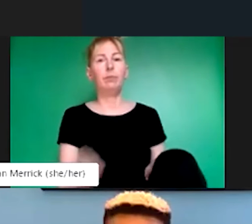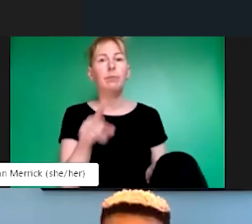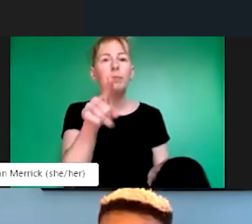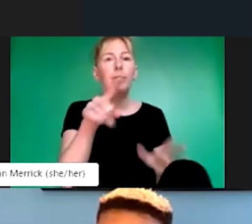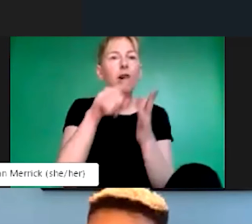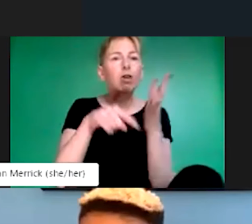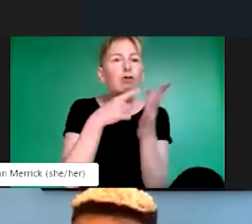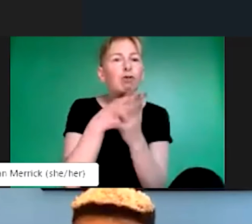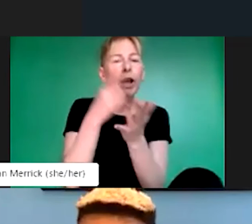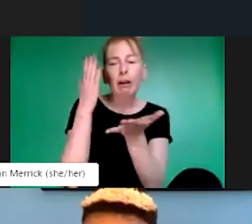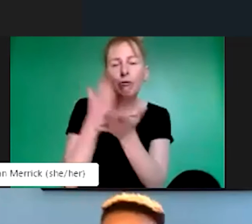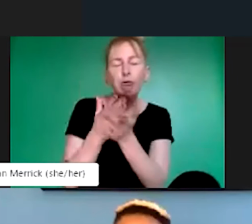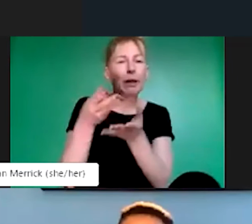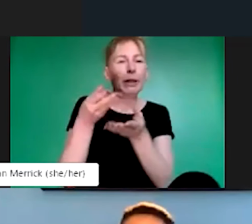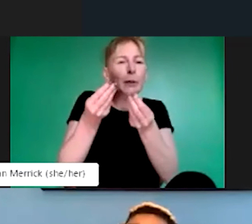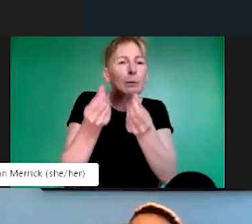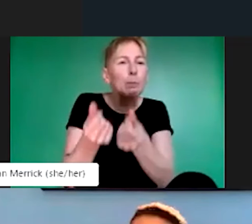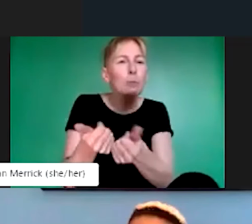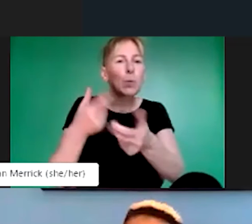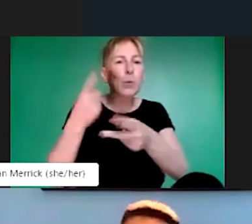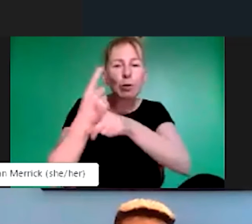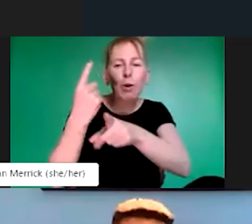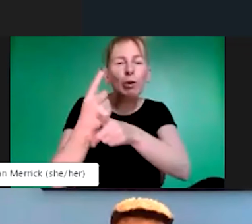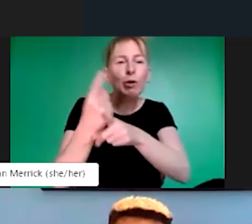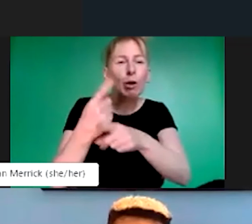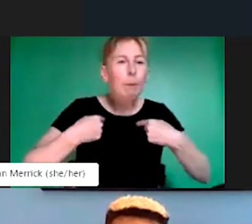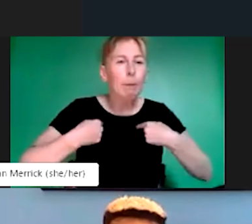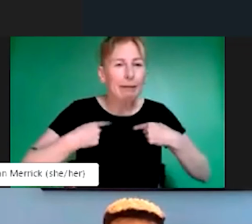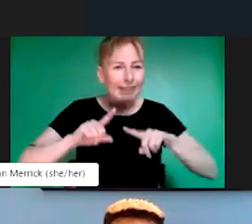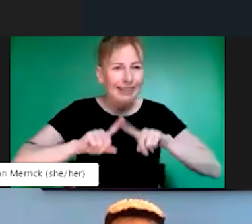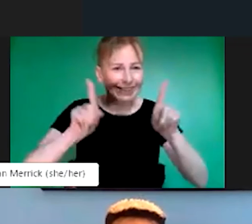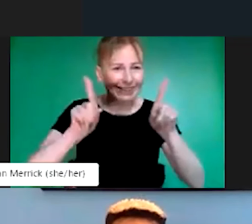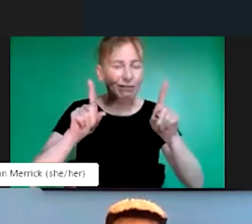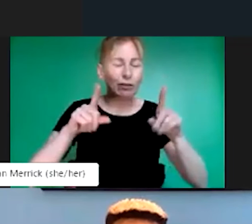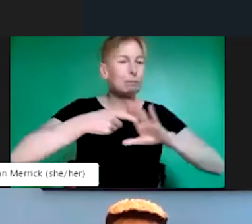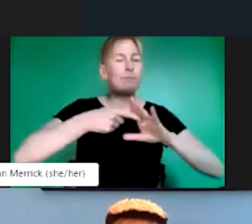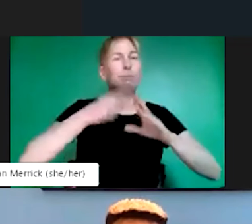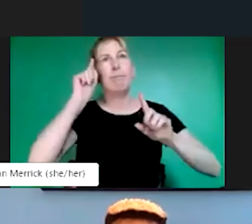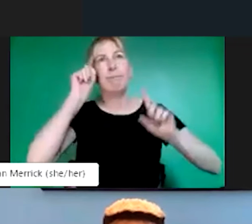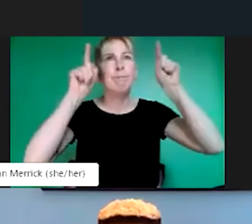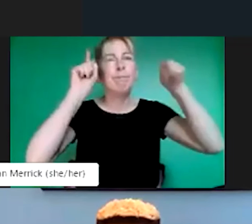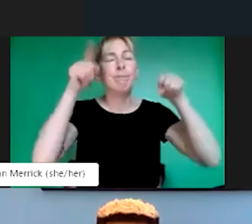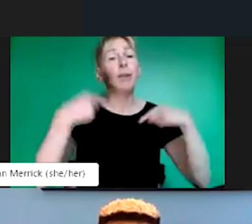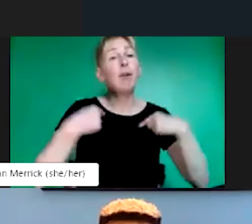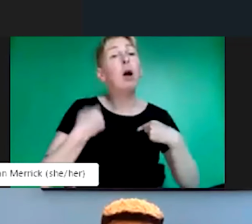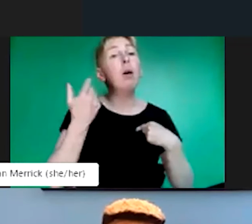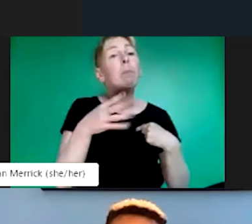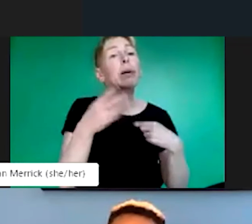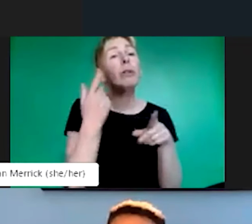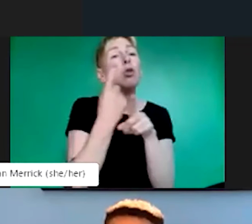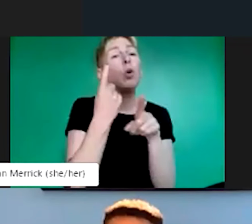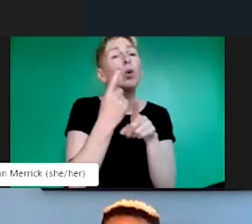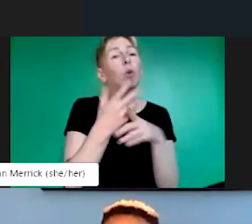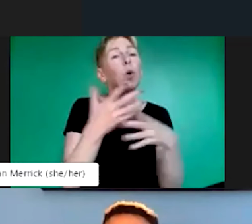but I had this conversation with an artist today doing studio visits. And this artist was talking his name is Ronald Muchatuta.